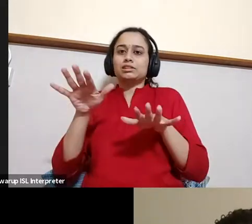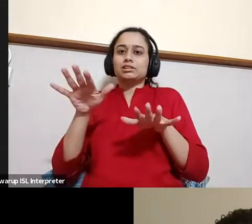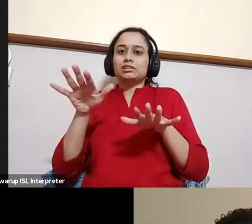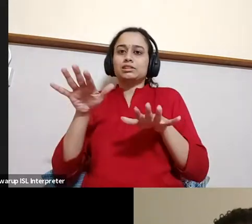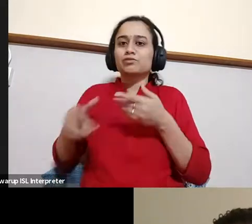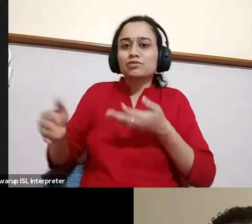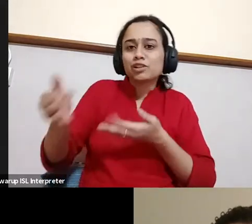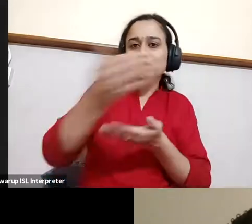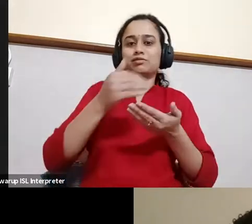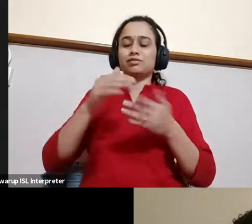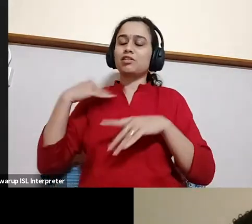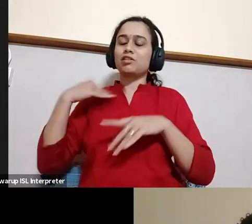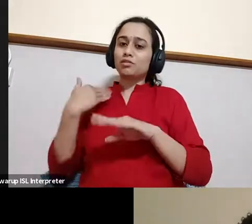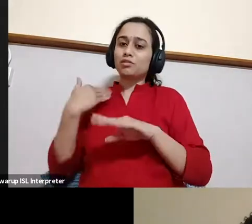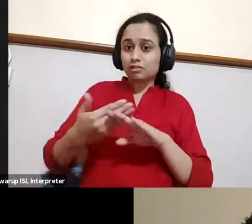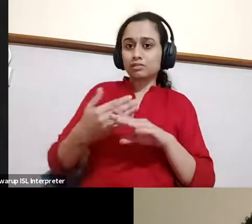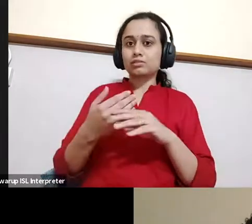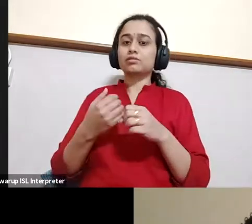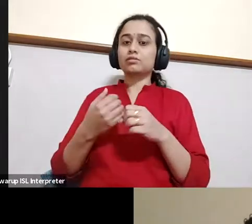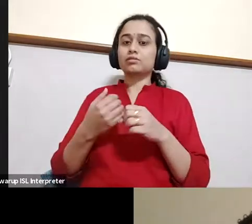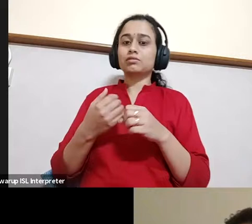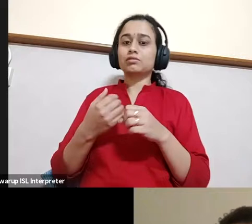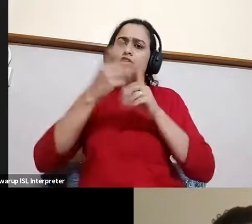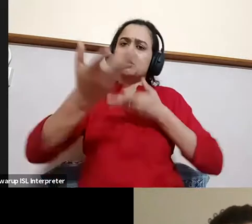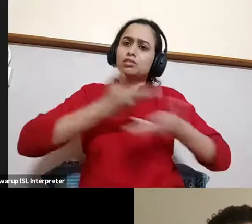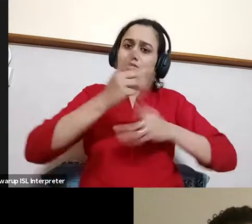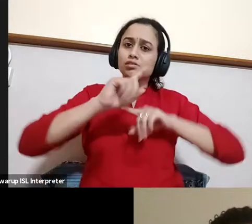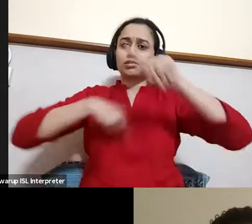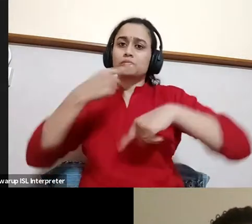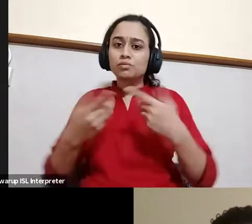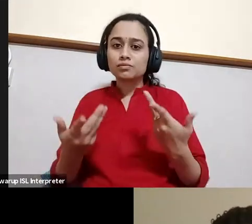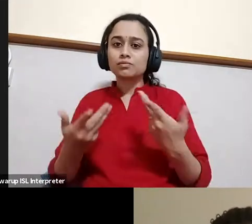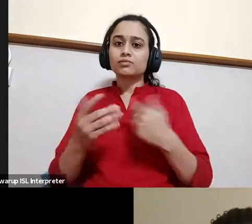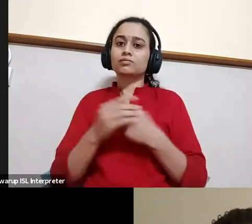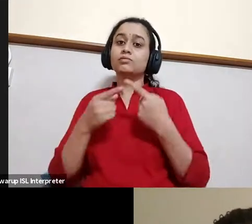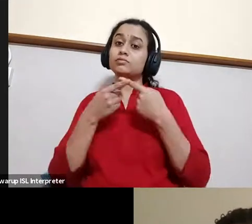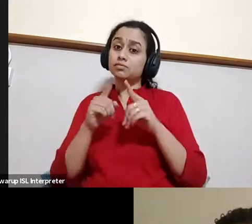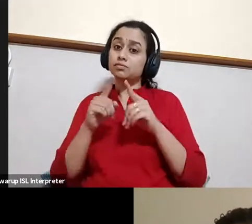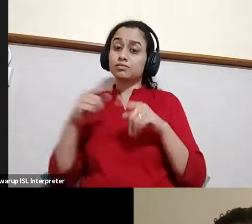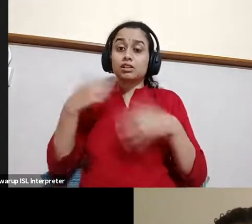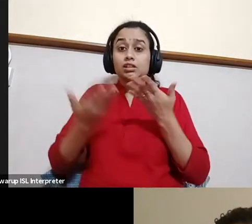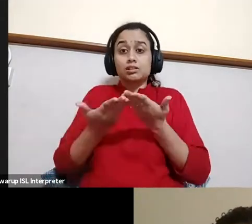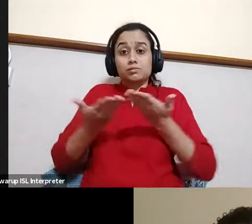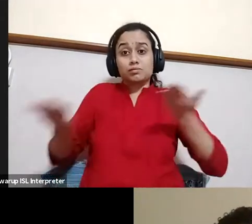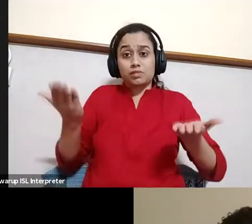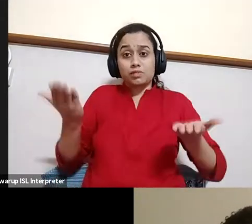had a number of discussions about it but um i think that balance between preserving sort of